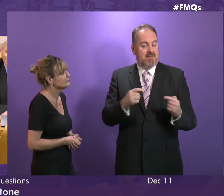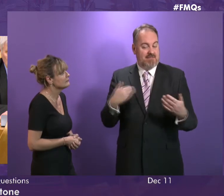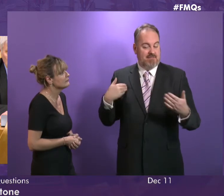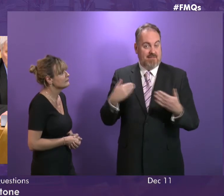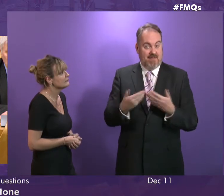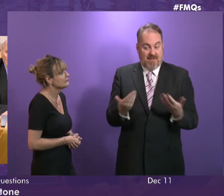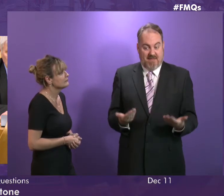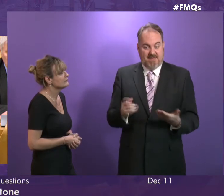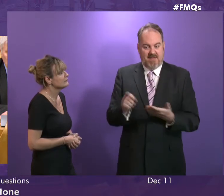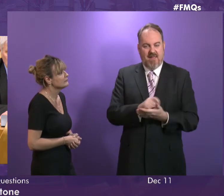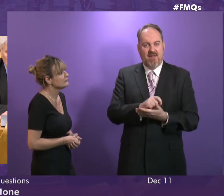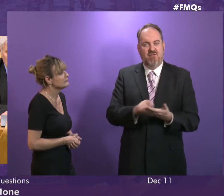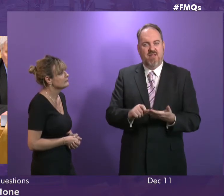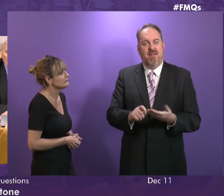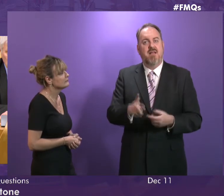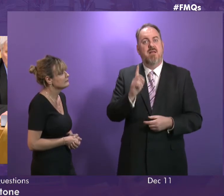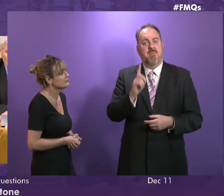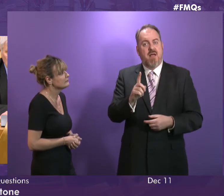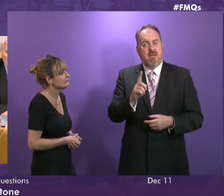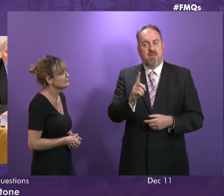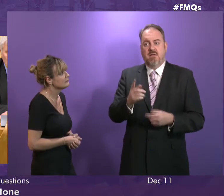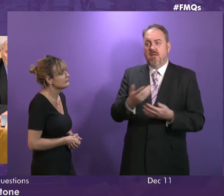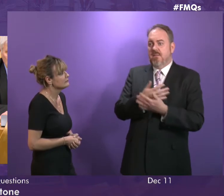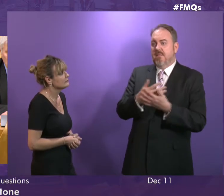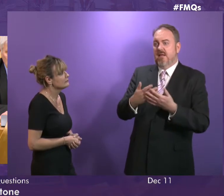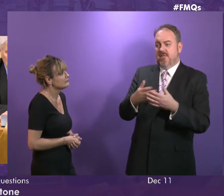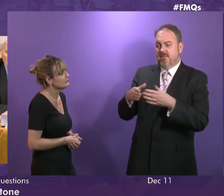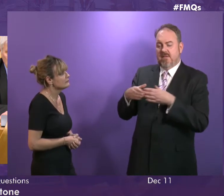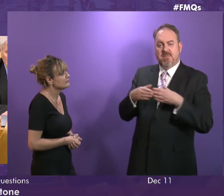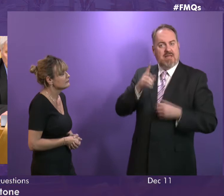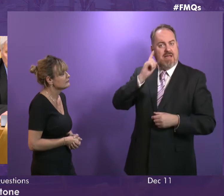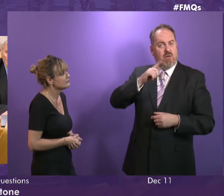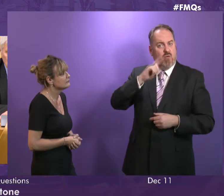Scottish Parliament that also ignores the science. The science says that we must not